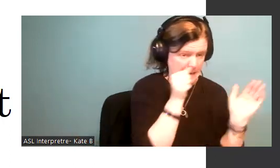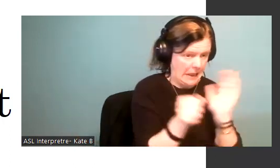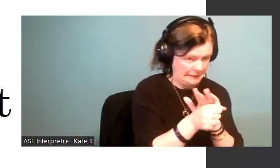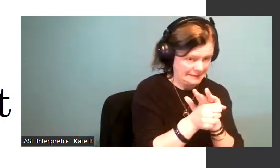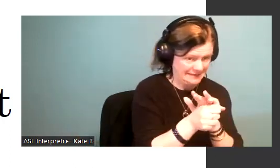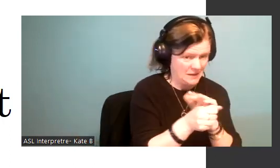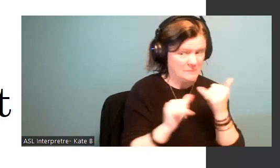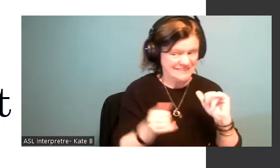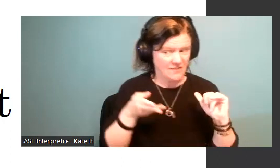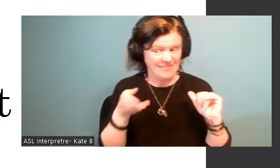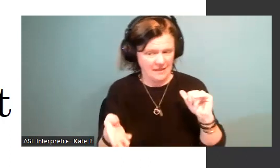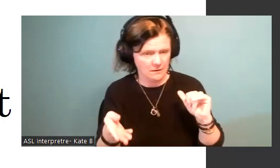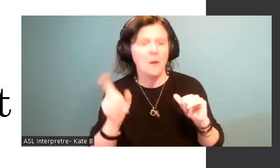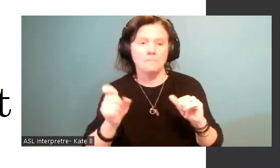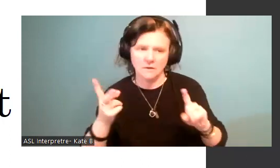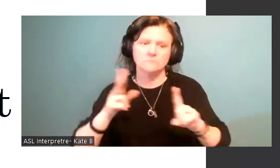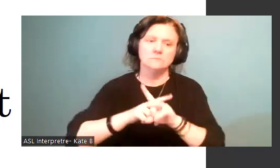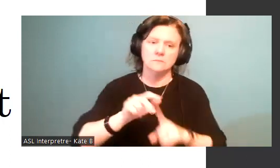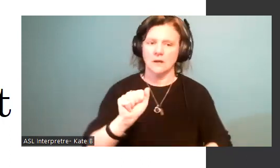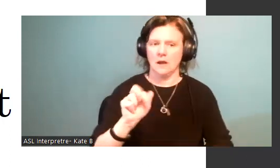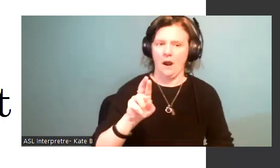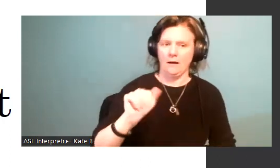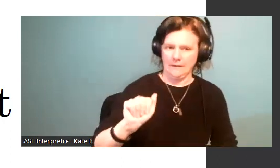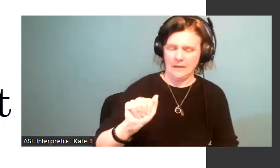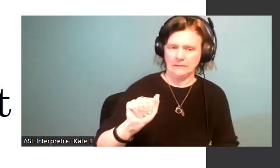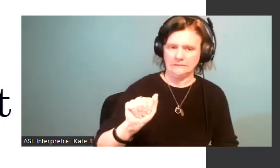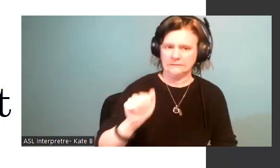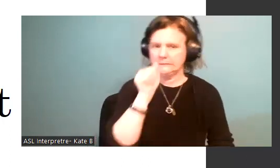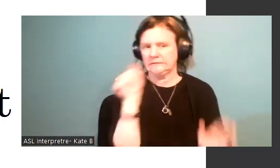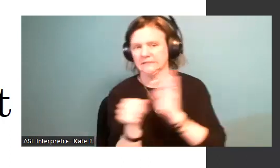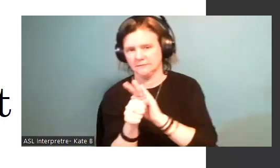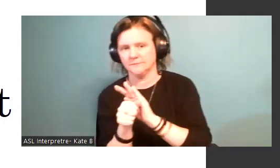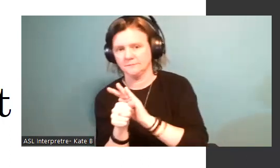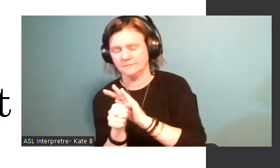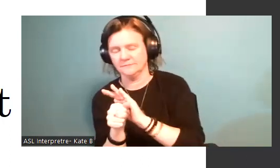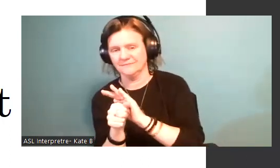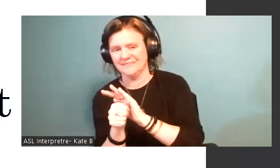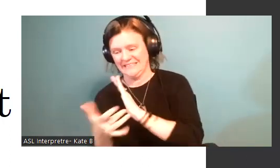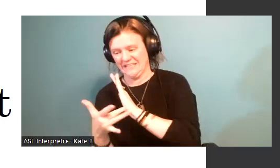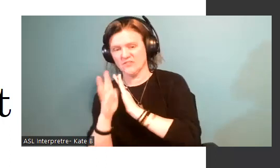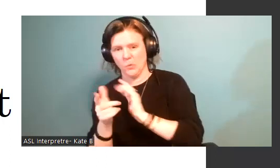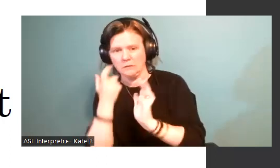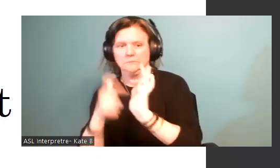so you don't have to use ARIA hidden equals true, but if you're visually hiding it, but it is still